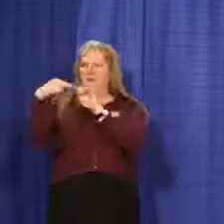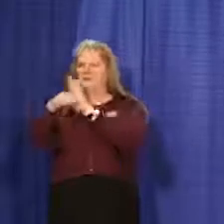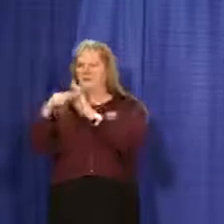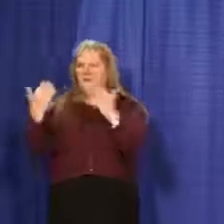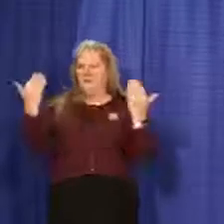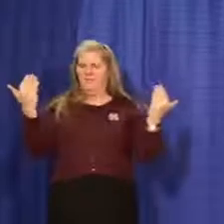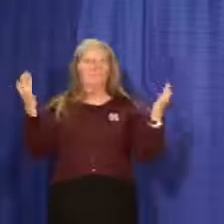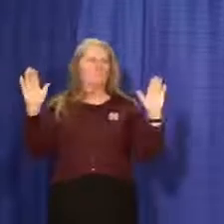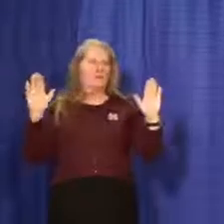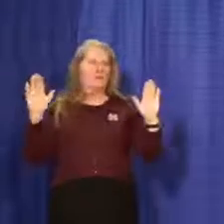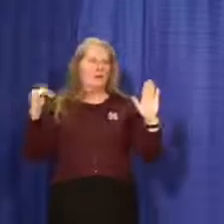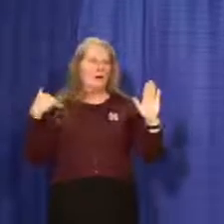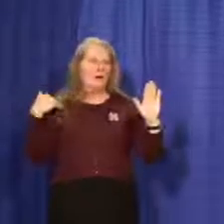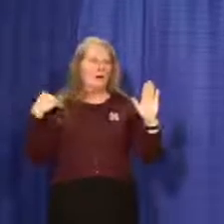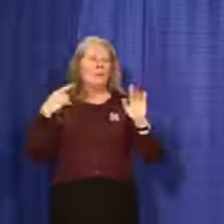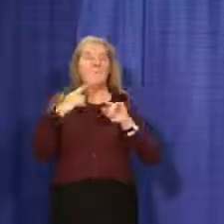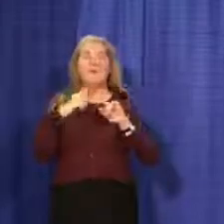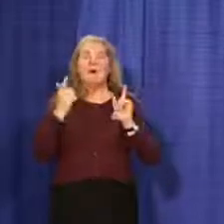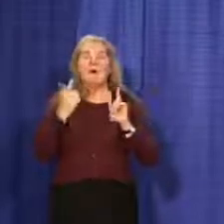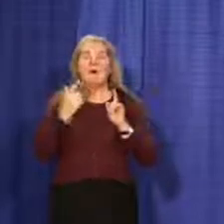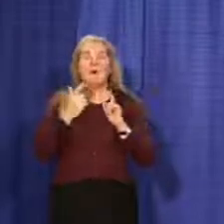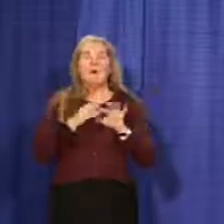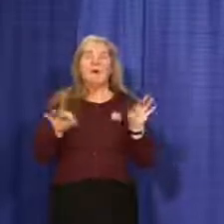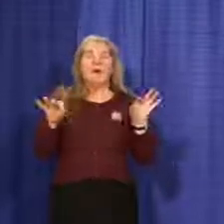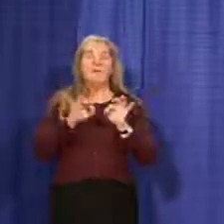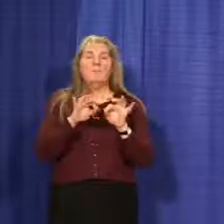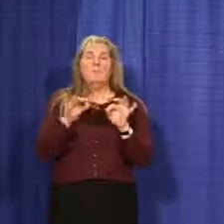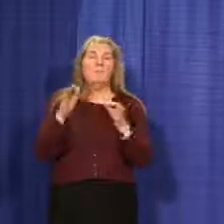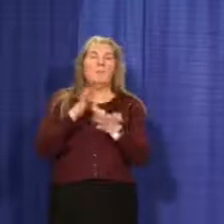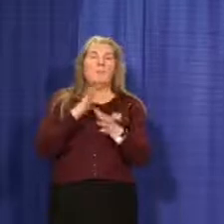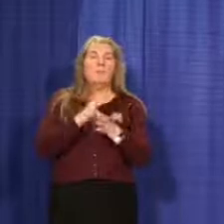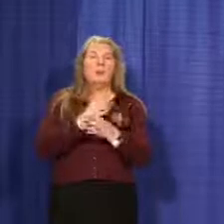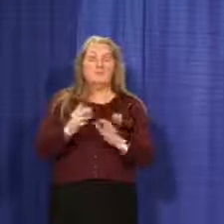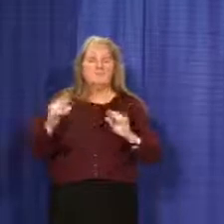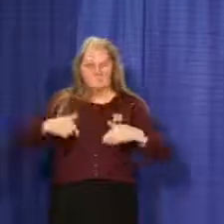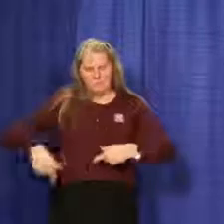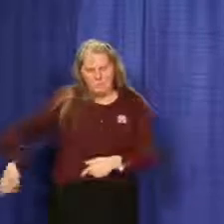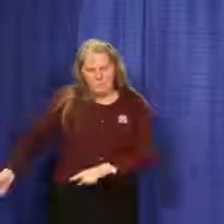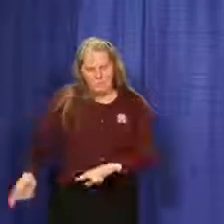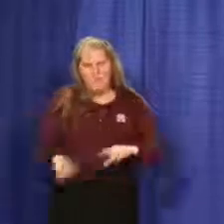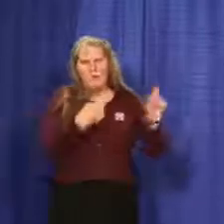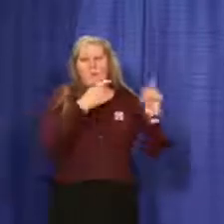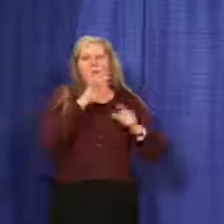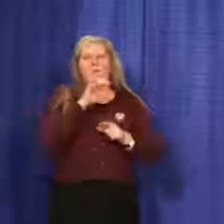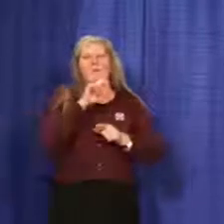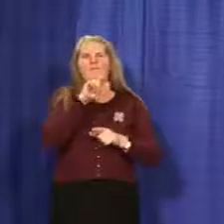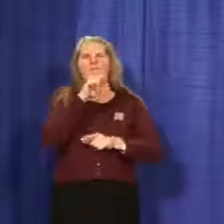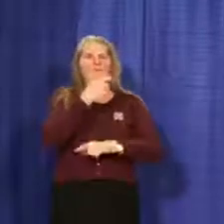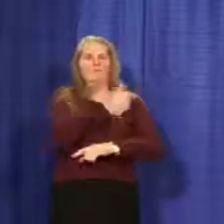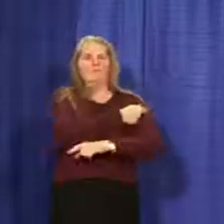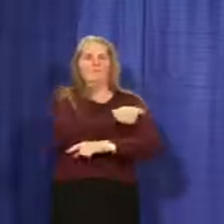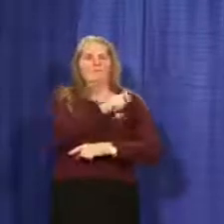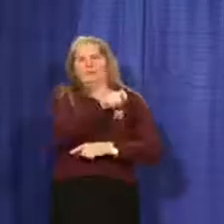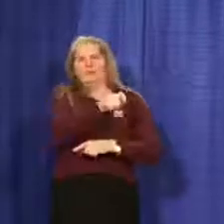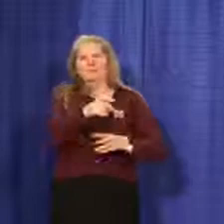The single most important thing is to get the flu shot, no matter what the product is.